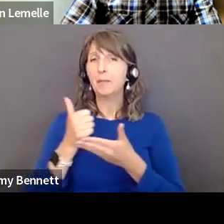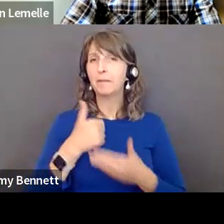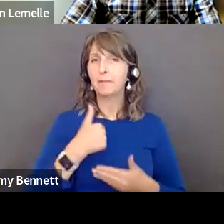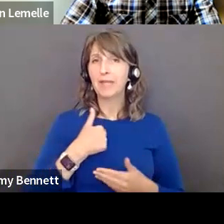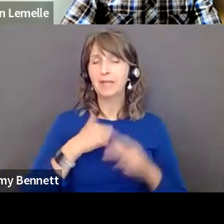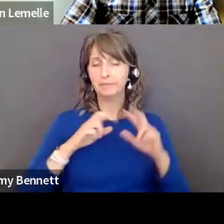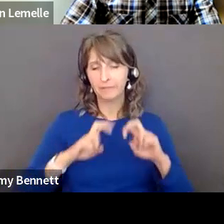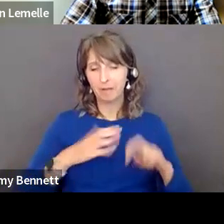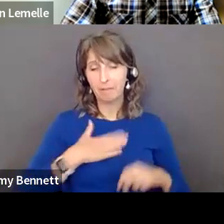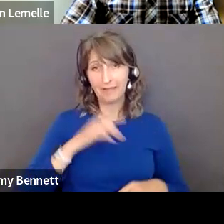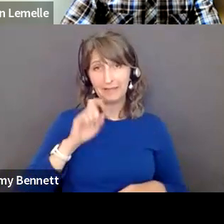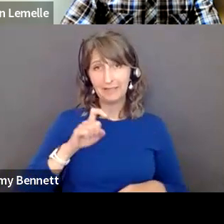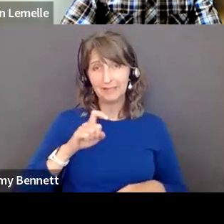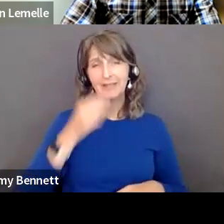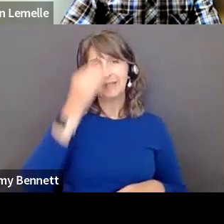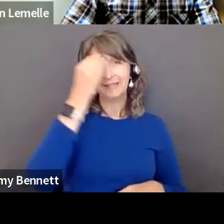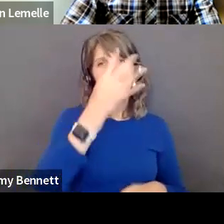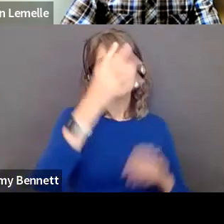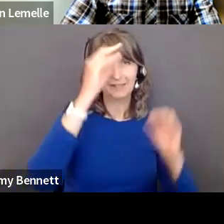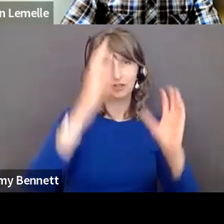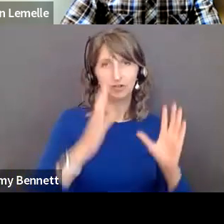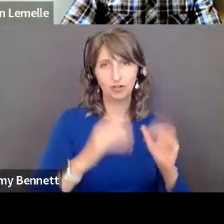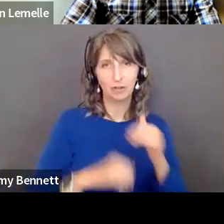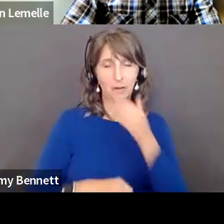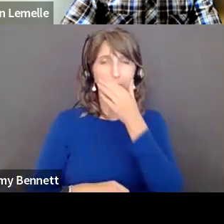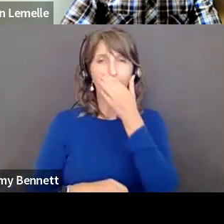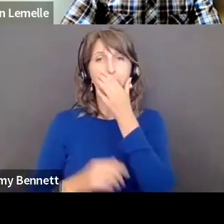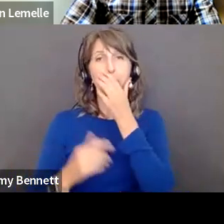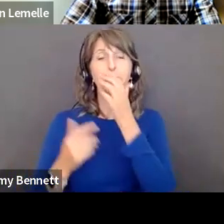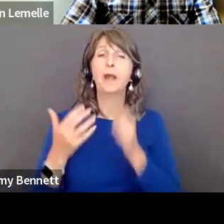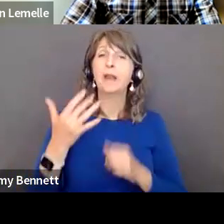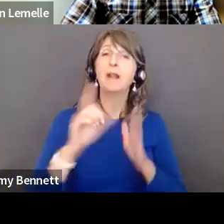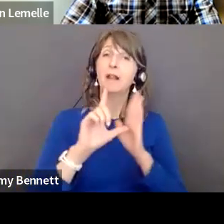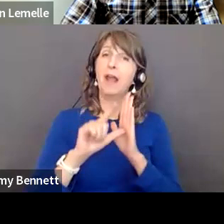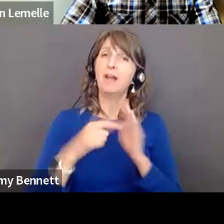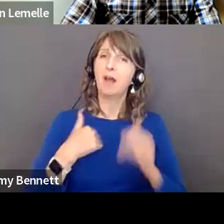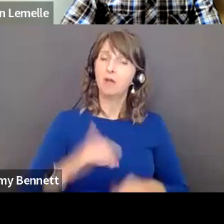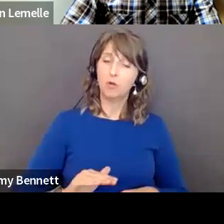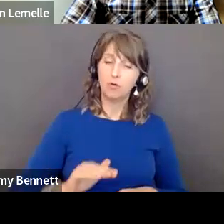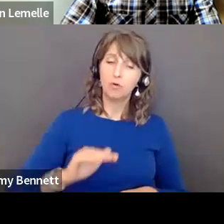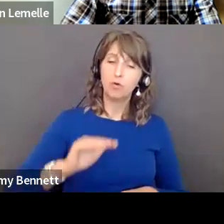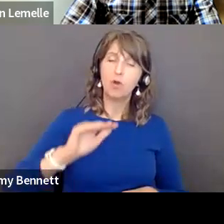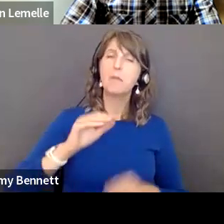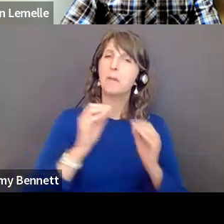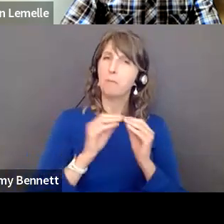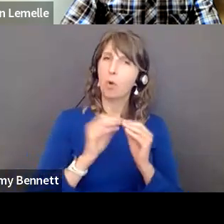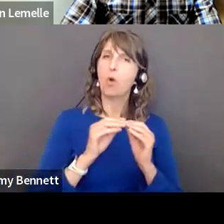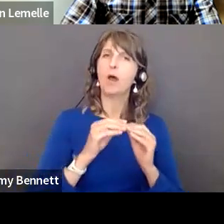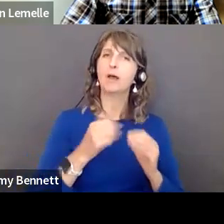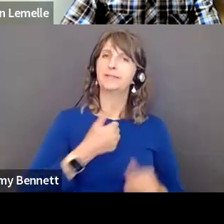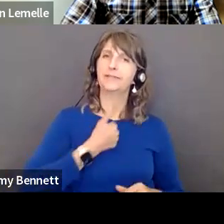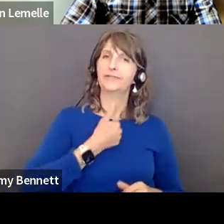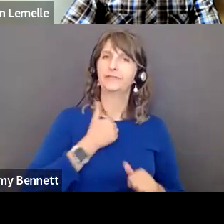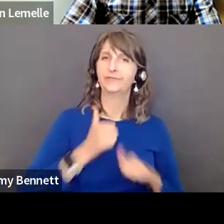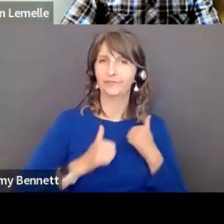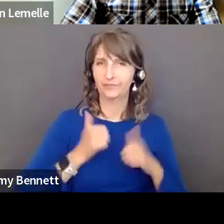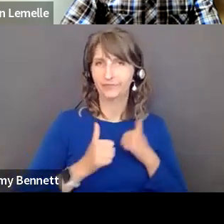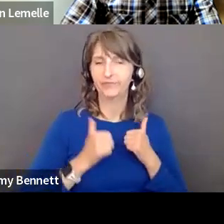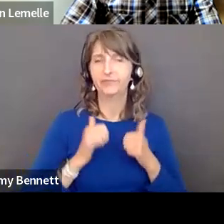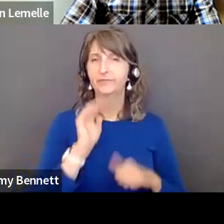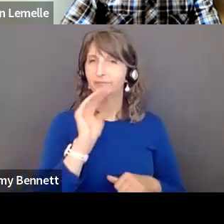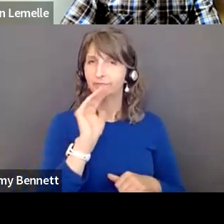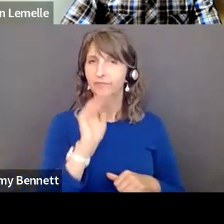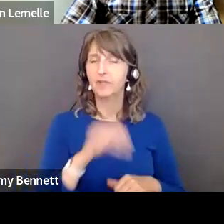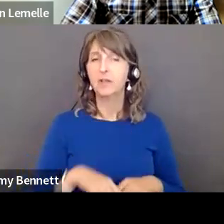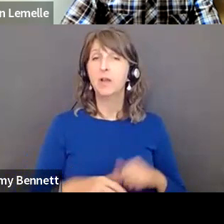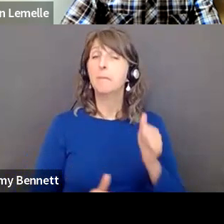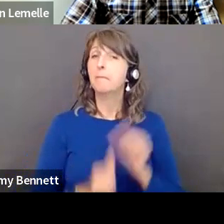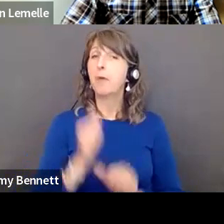And of course, as I got older, I was able to. Speak more for myself. And most of my accommodations were large prints.